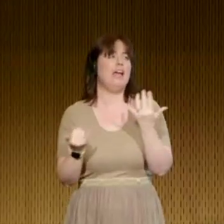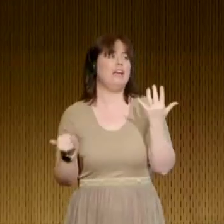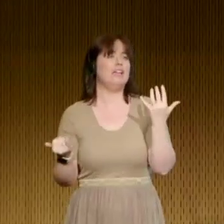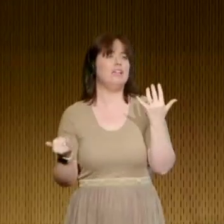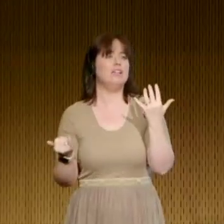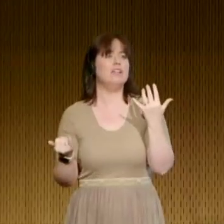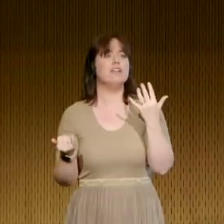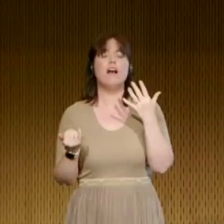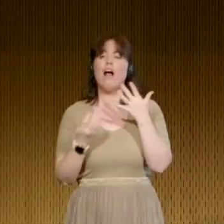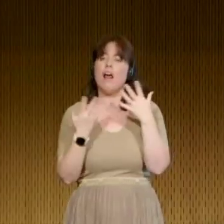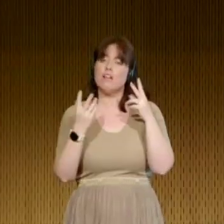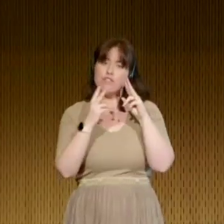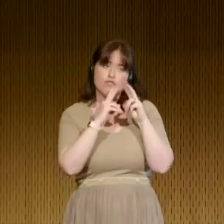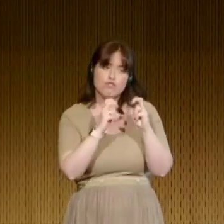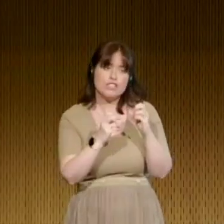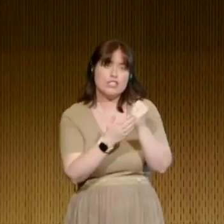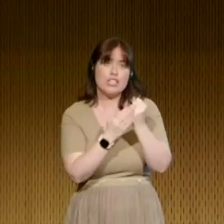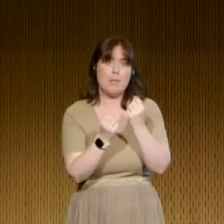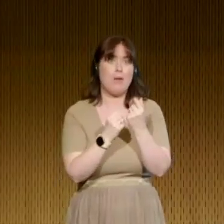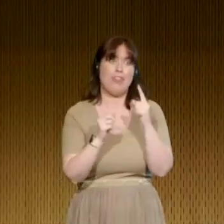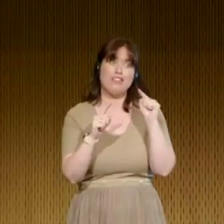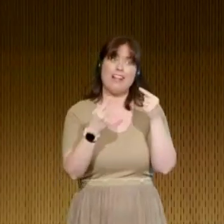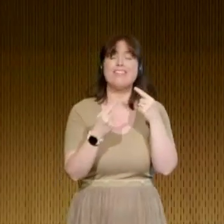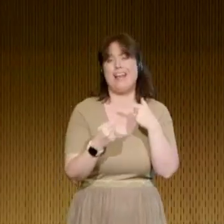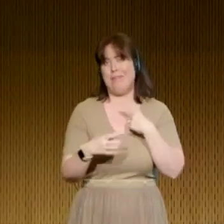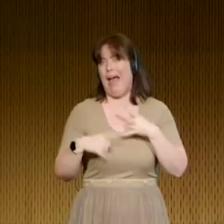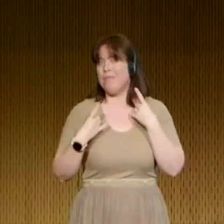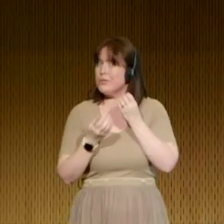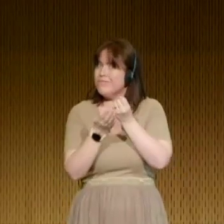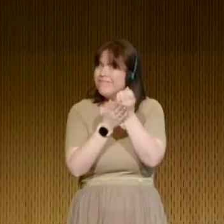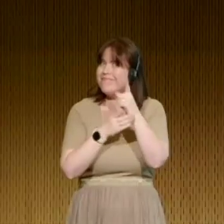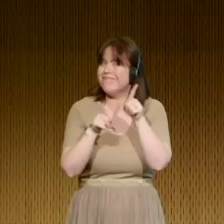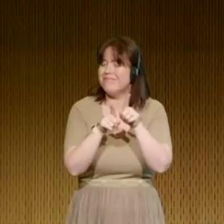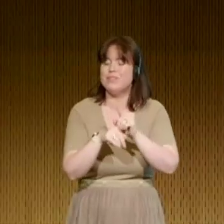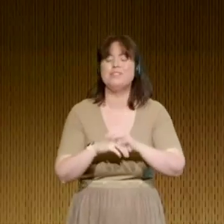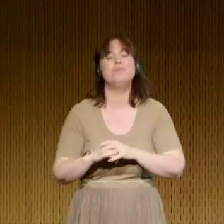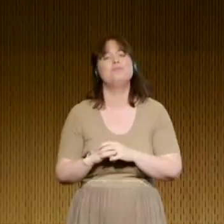research studies on that as well, which I'm happy to speak about again. But just to bring it